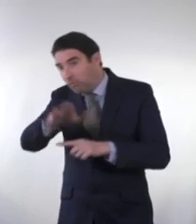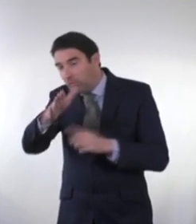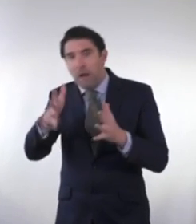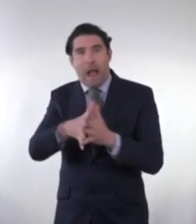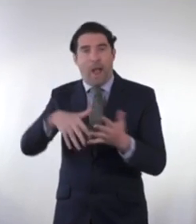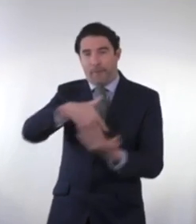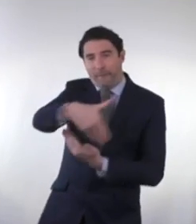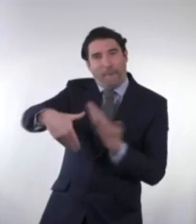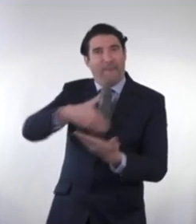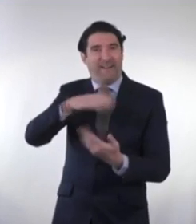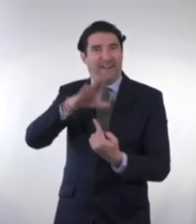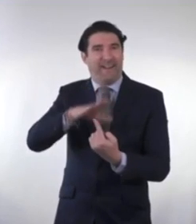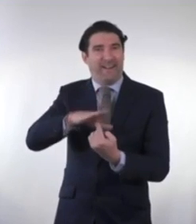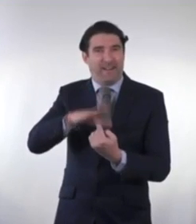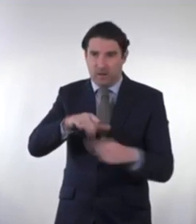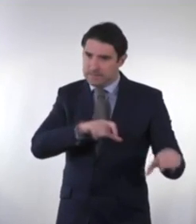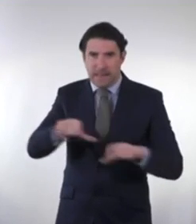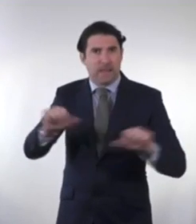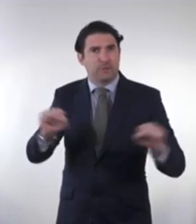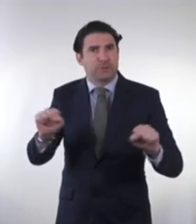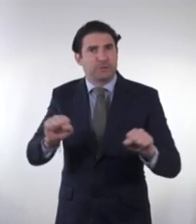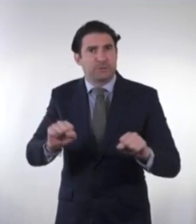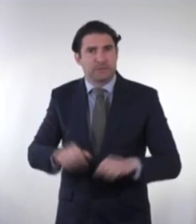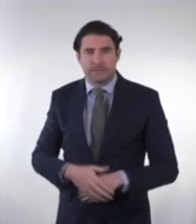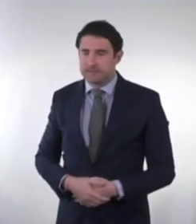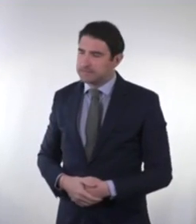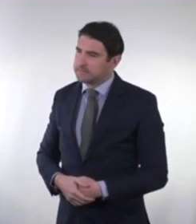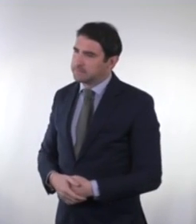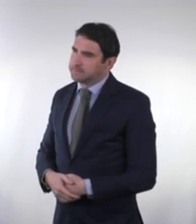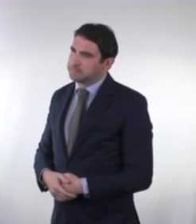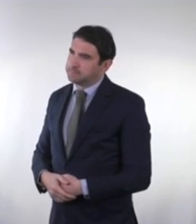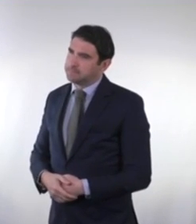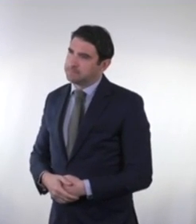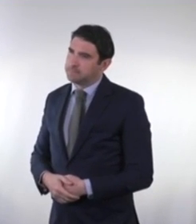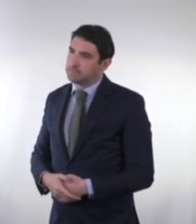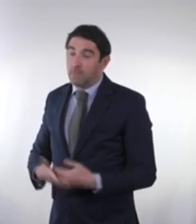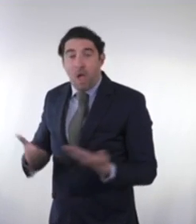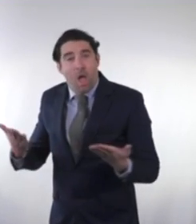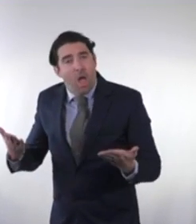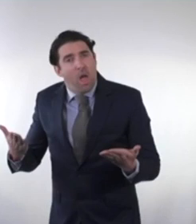Lords. The best mitigation for the village would undoubtedly be a bored mined tunnel, but that